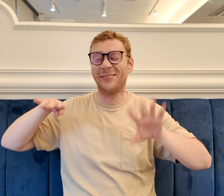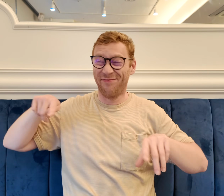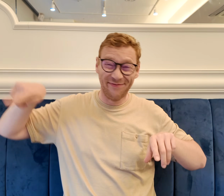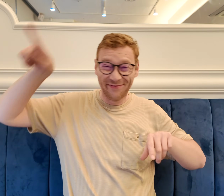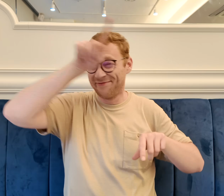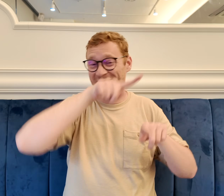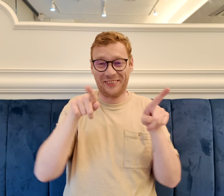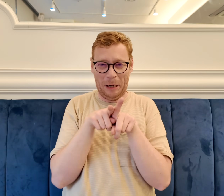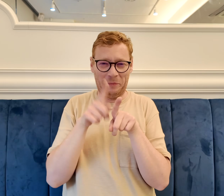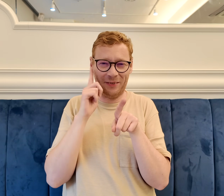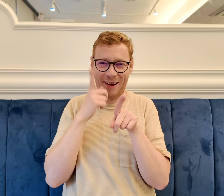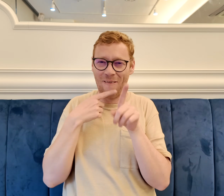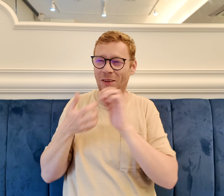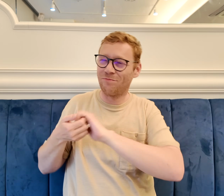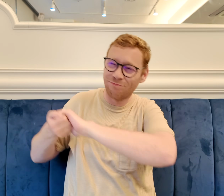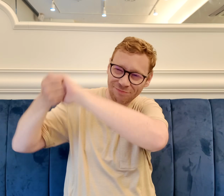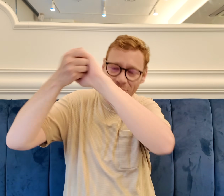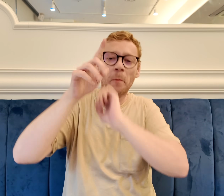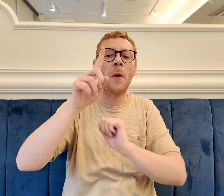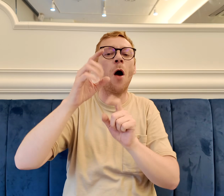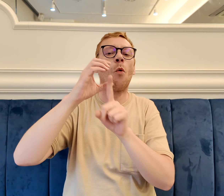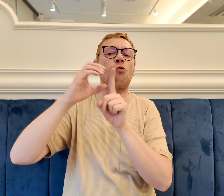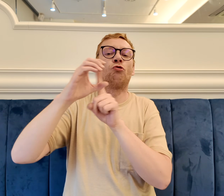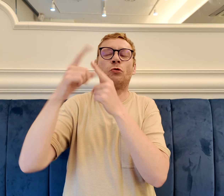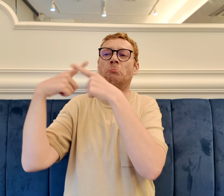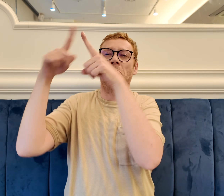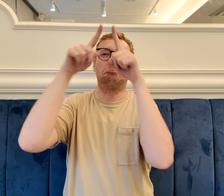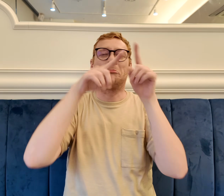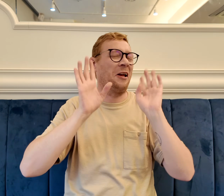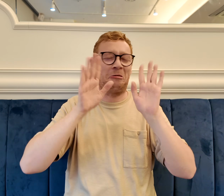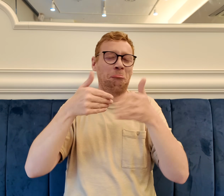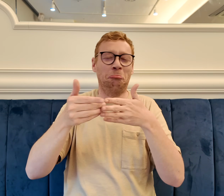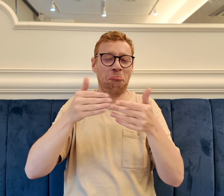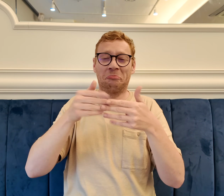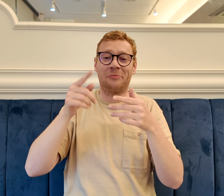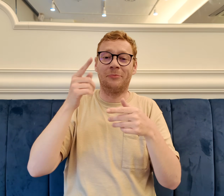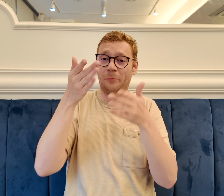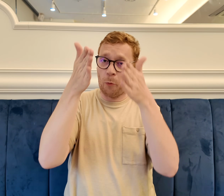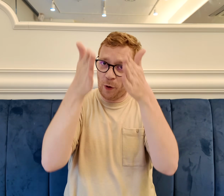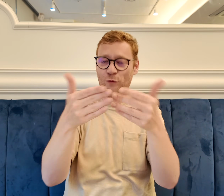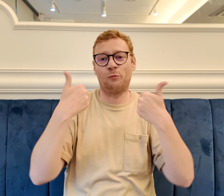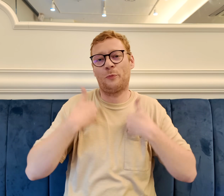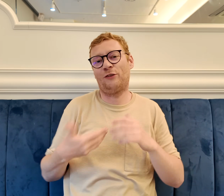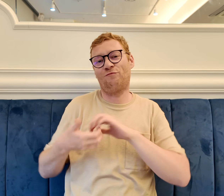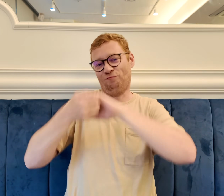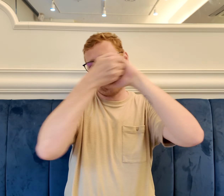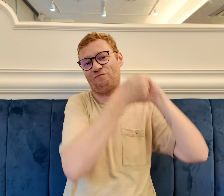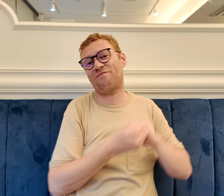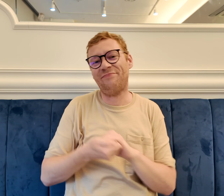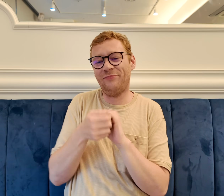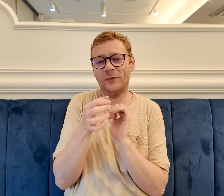learn from each other, and grow together. It doesn't matter if each country's culture is different. I believe that individual solidarity is crucial.